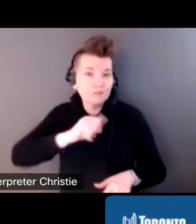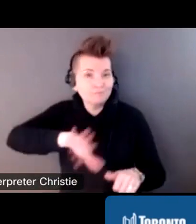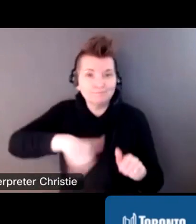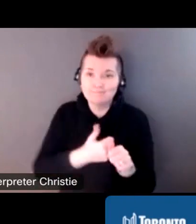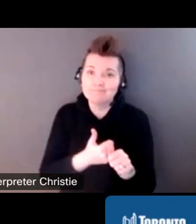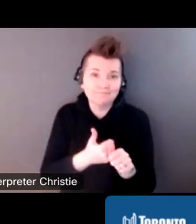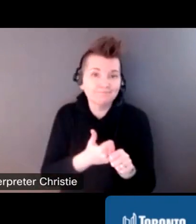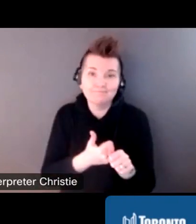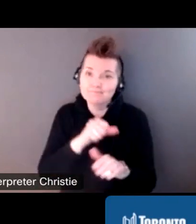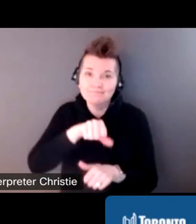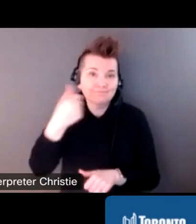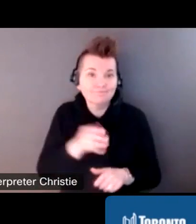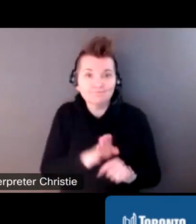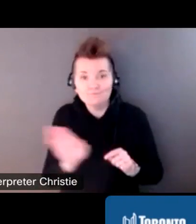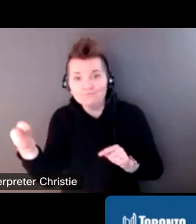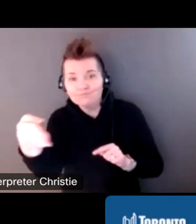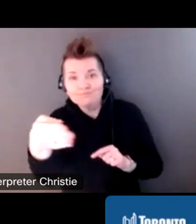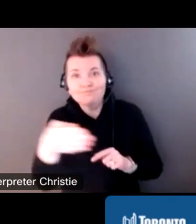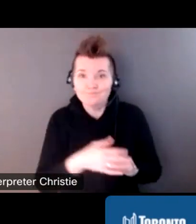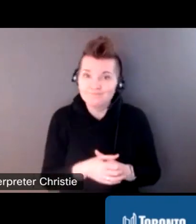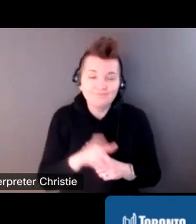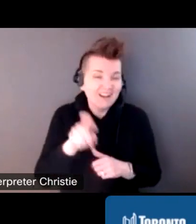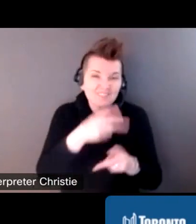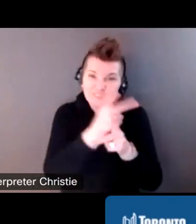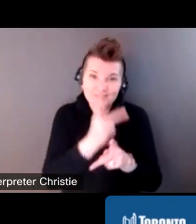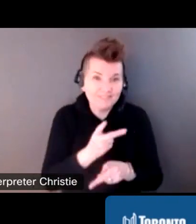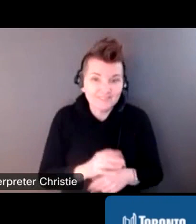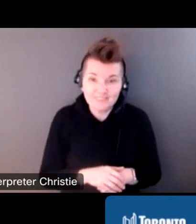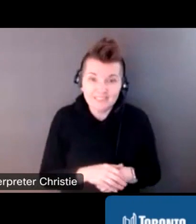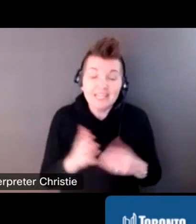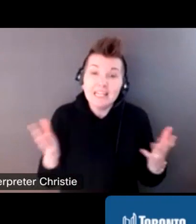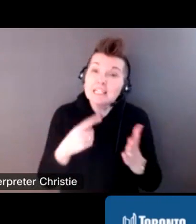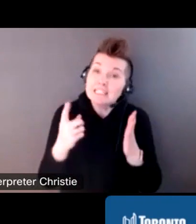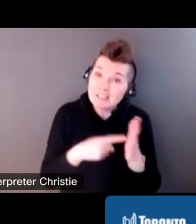I do also want to address your comment about whether or not there's space for the cycling